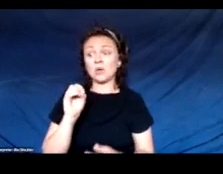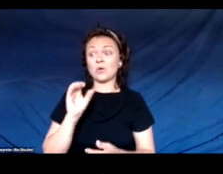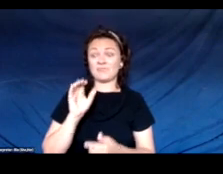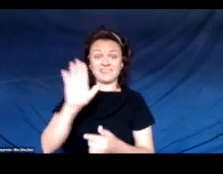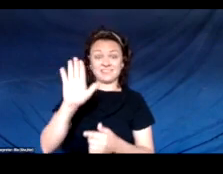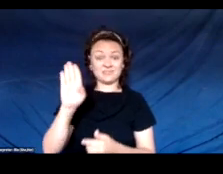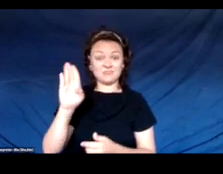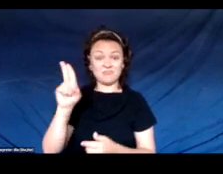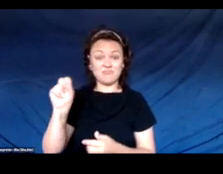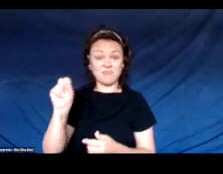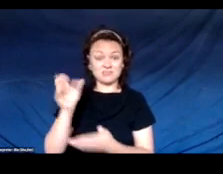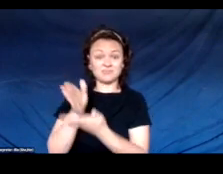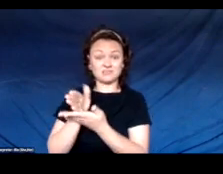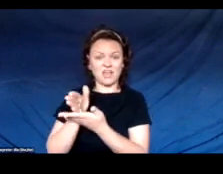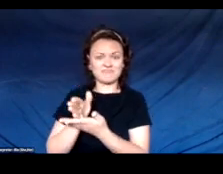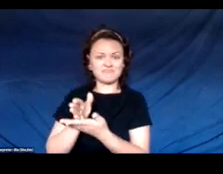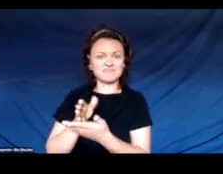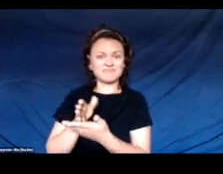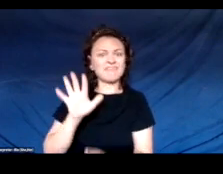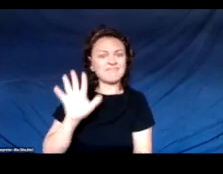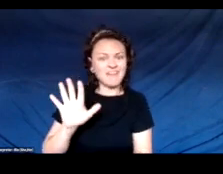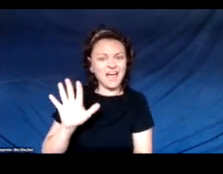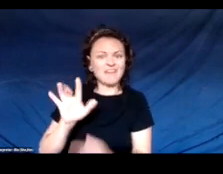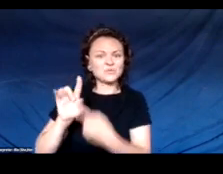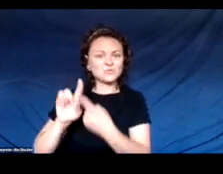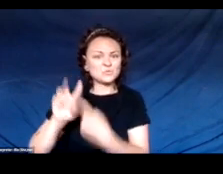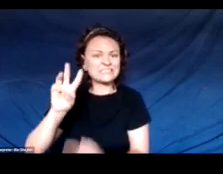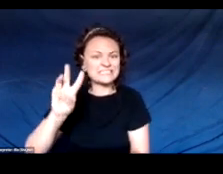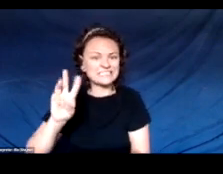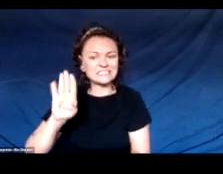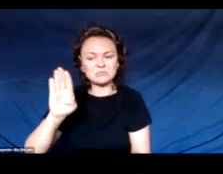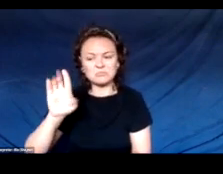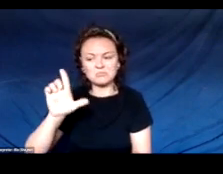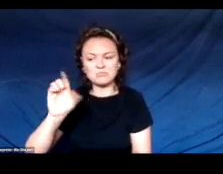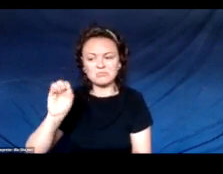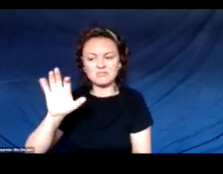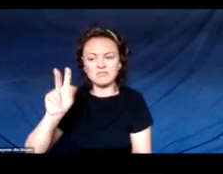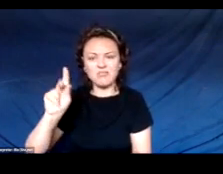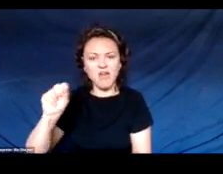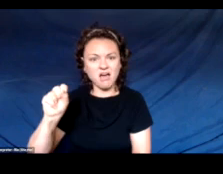And I would have to walk my ADHD son to the bus